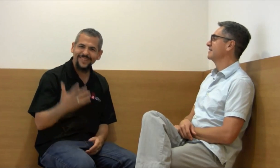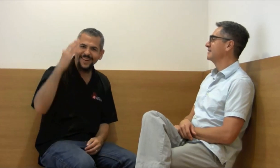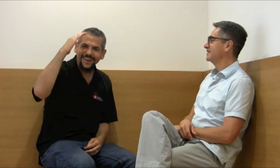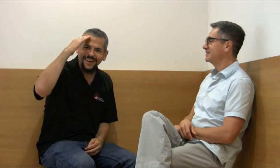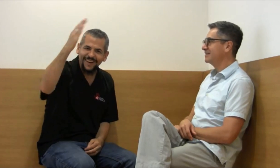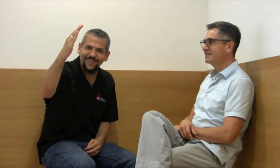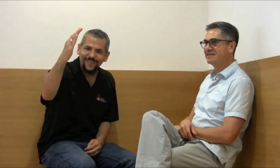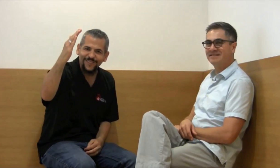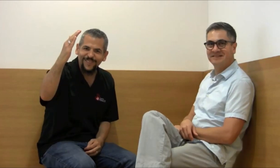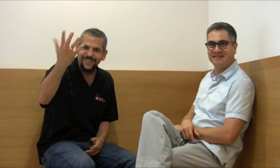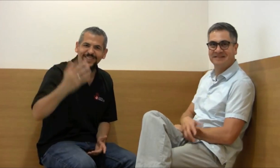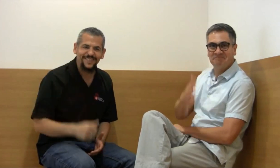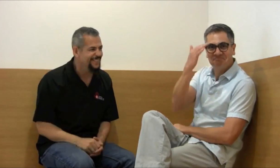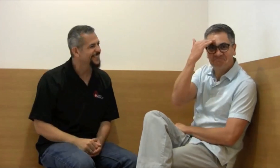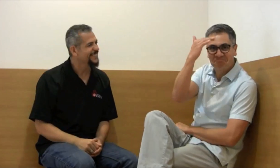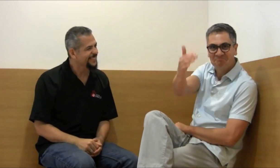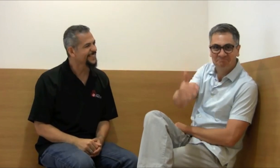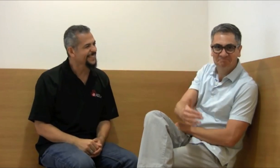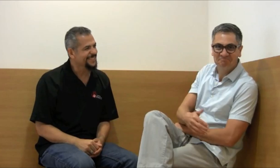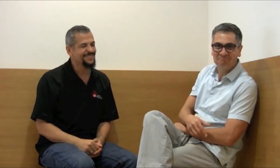Hello!